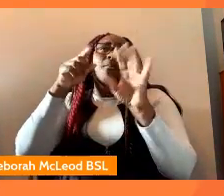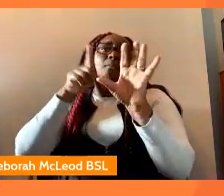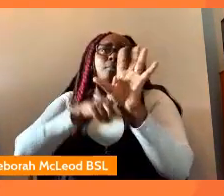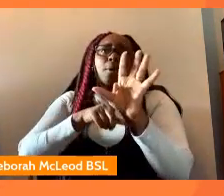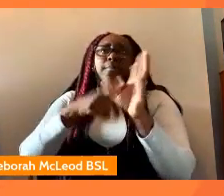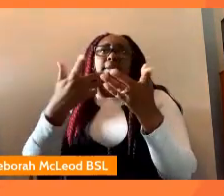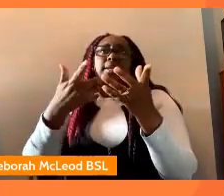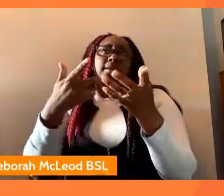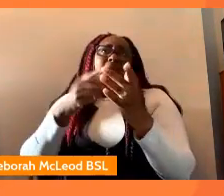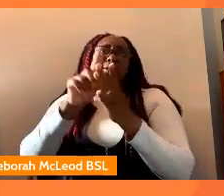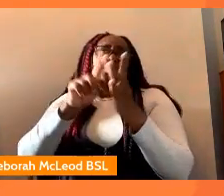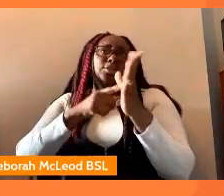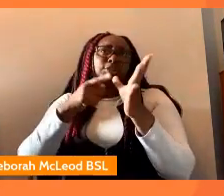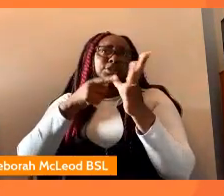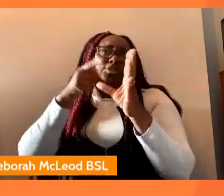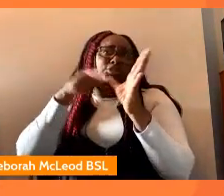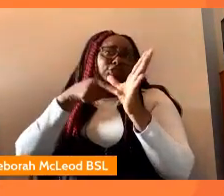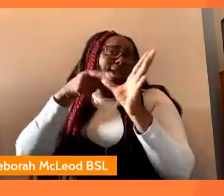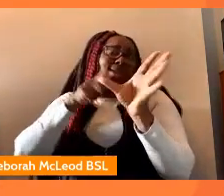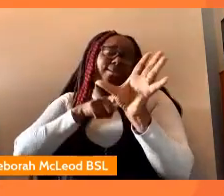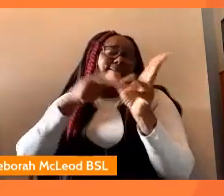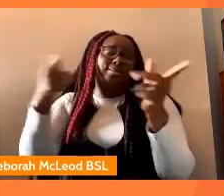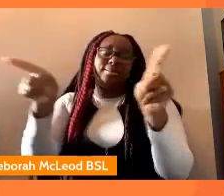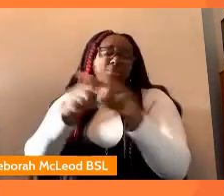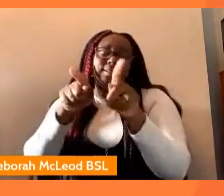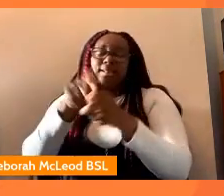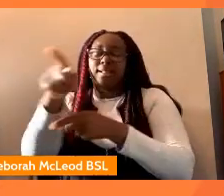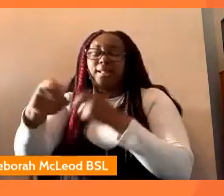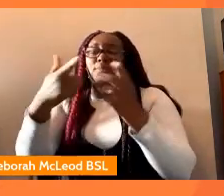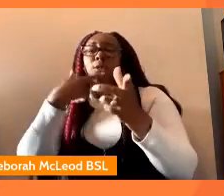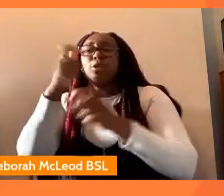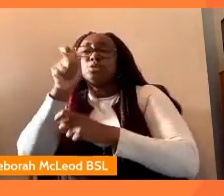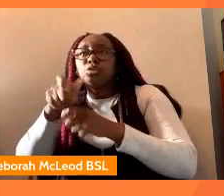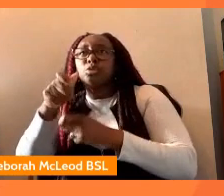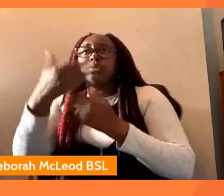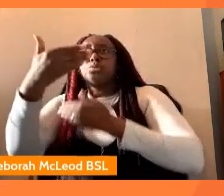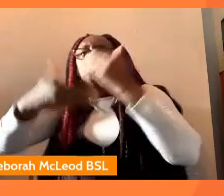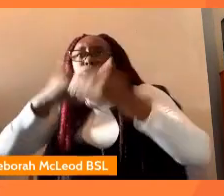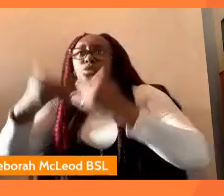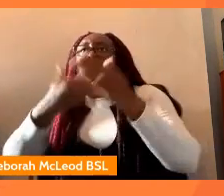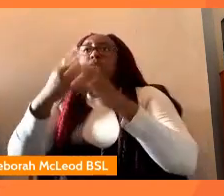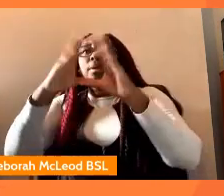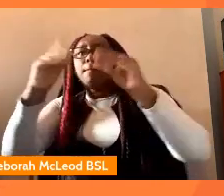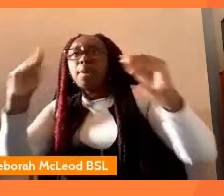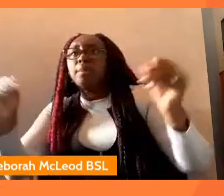conversations and collected stories with students in schools in Birmingham and the Black Country.